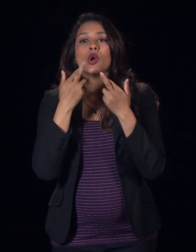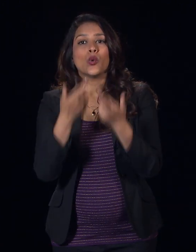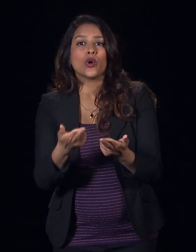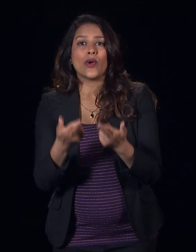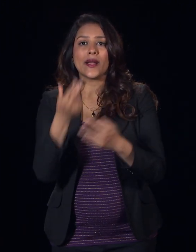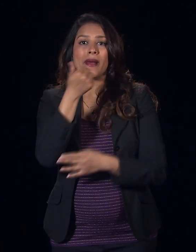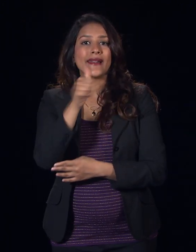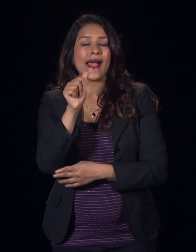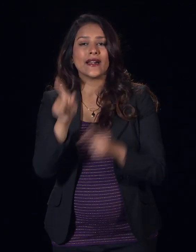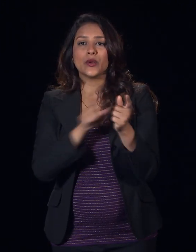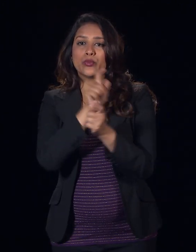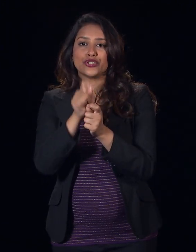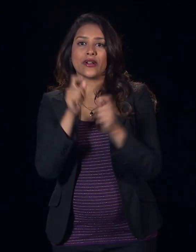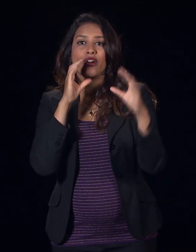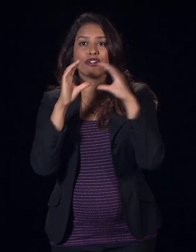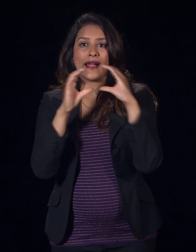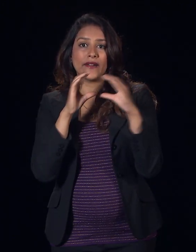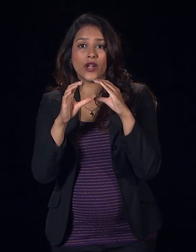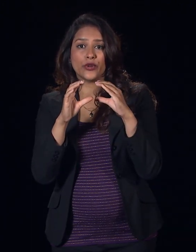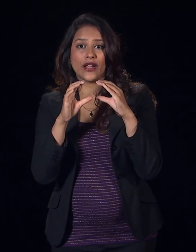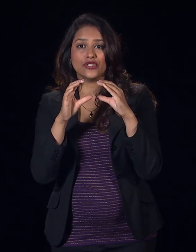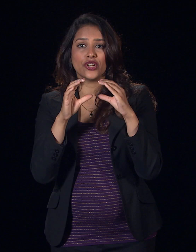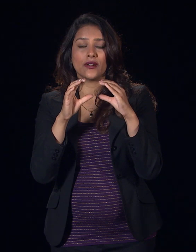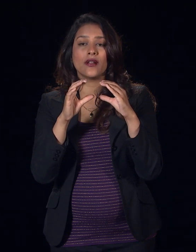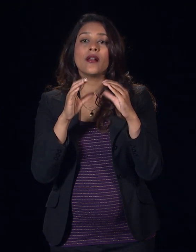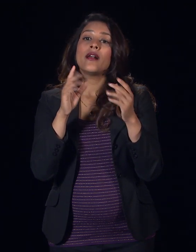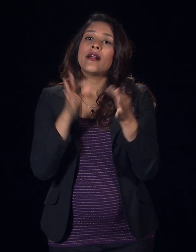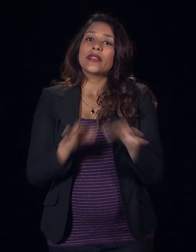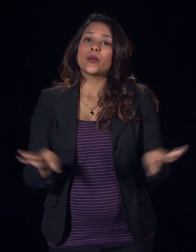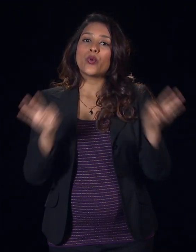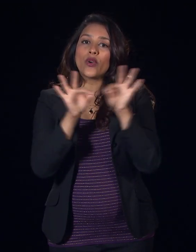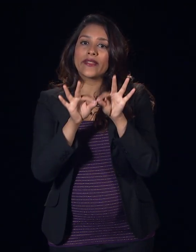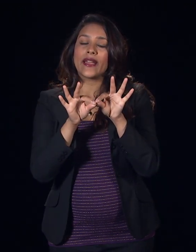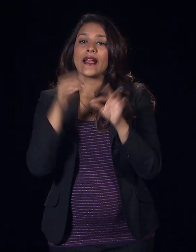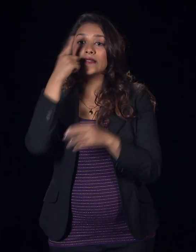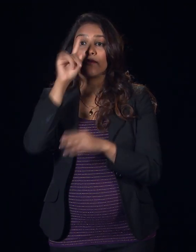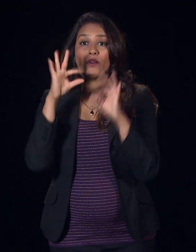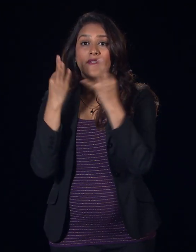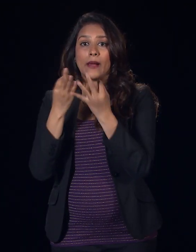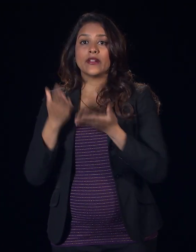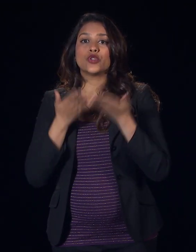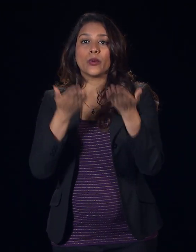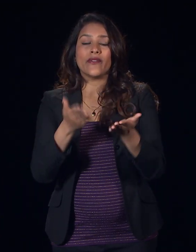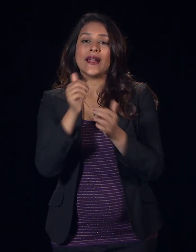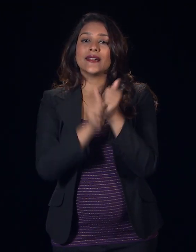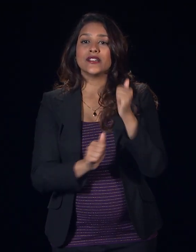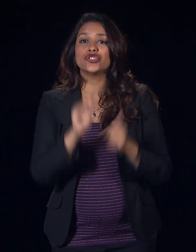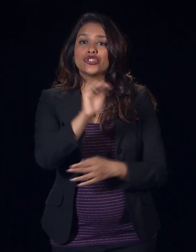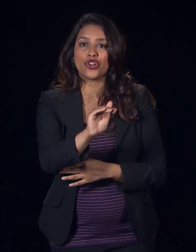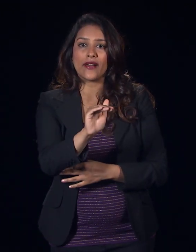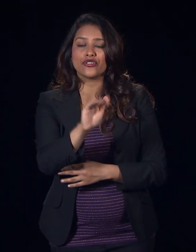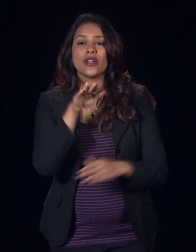or recommend any particular kind of communication. The important thing is for families to provide each child